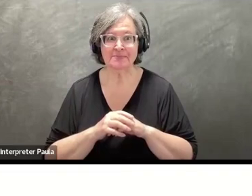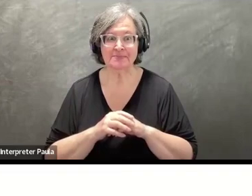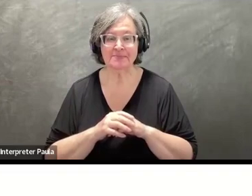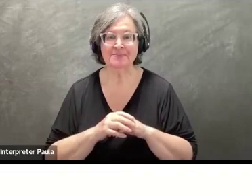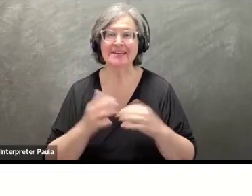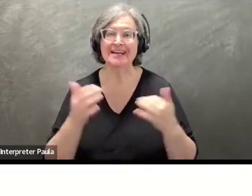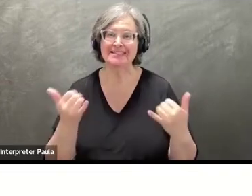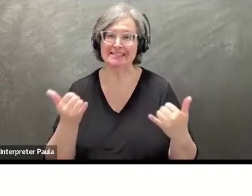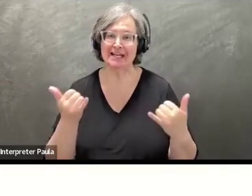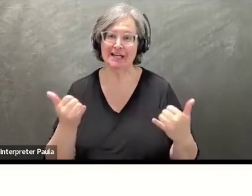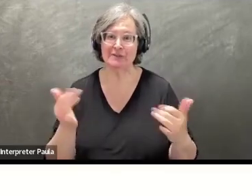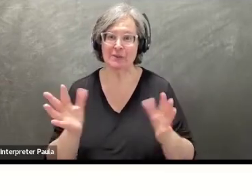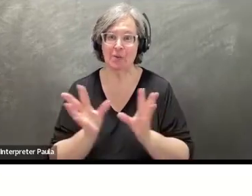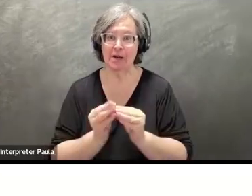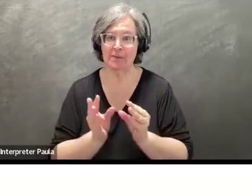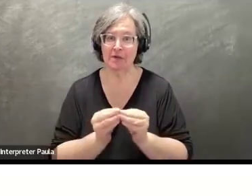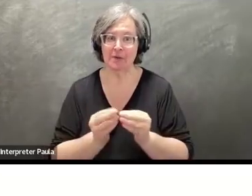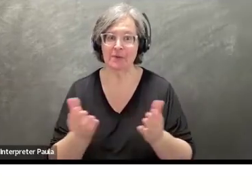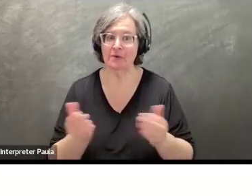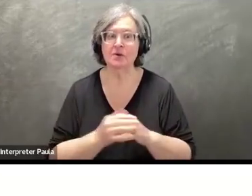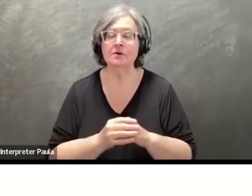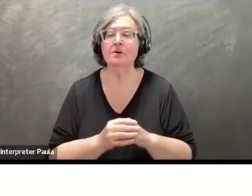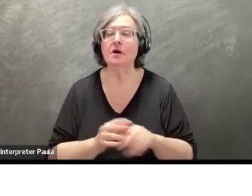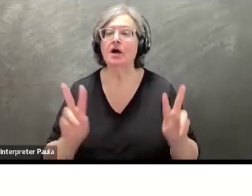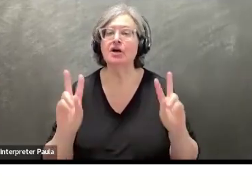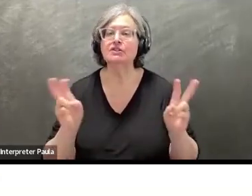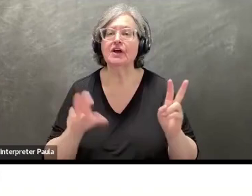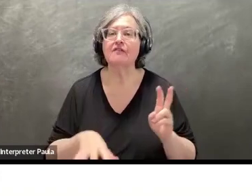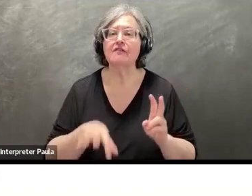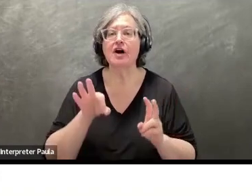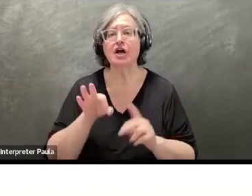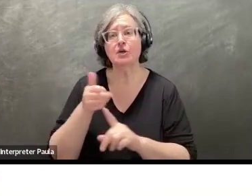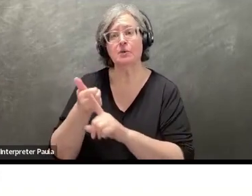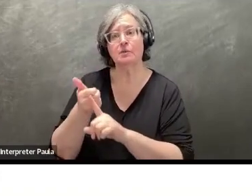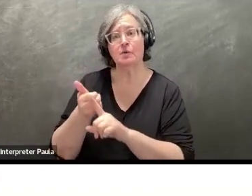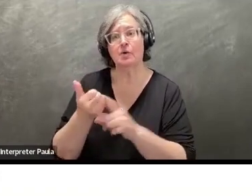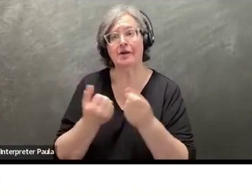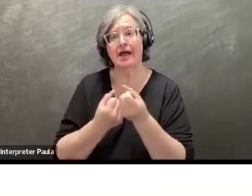Today's webinar is finding one's advocacy community stories and